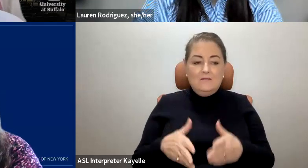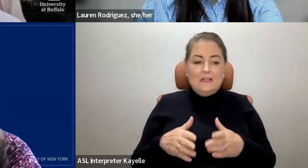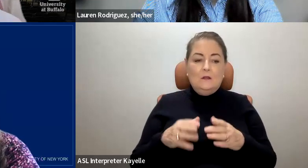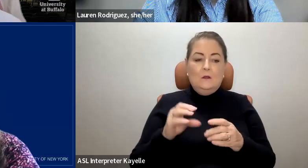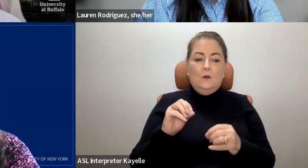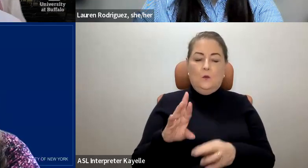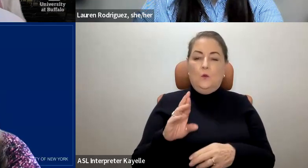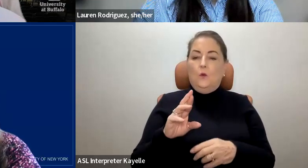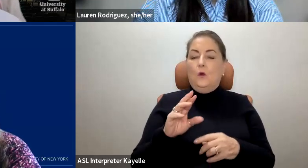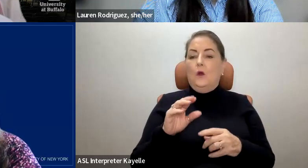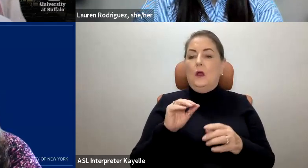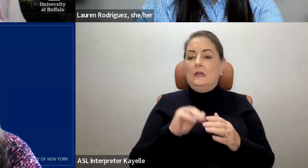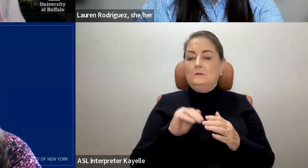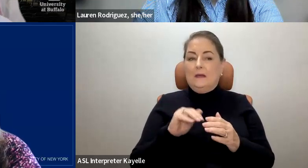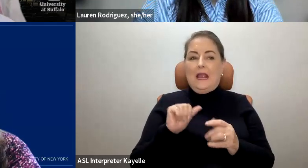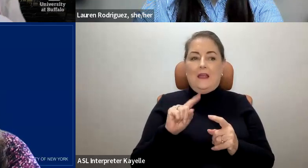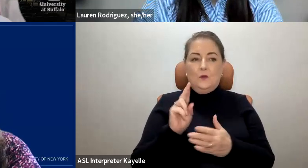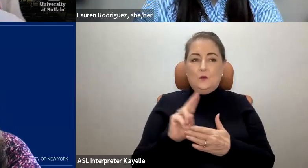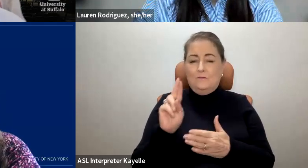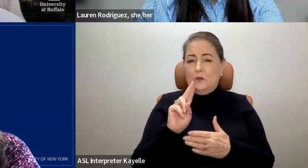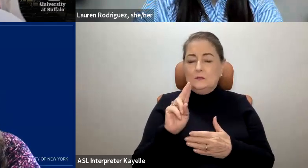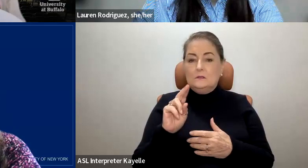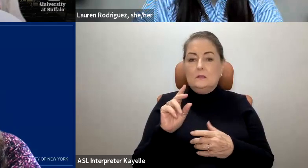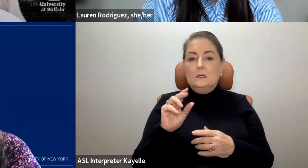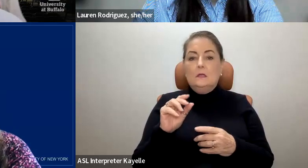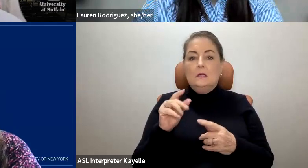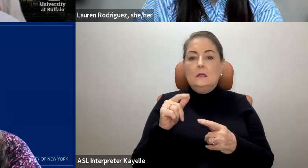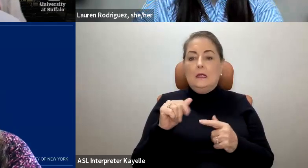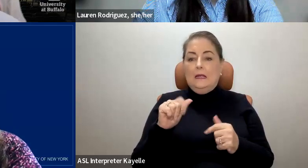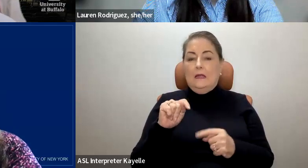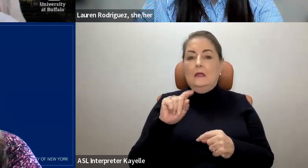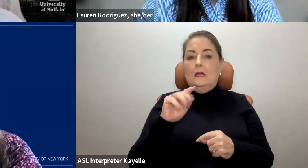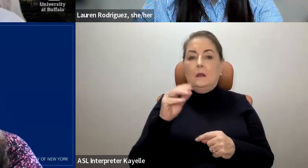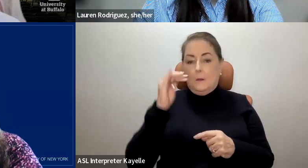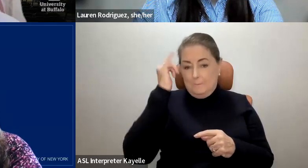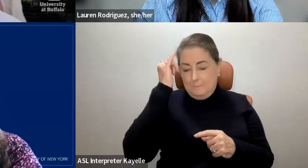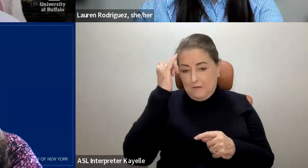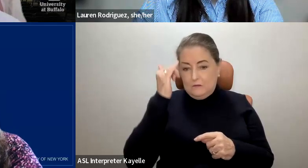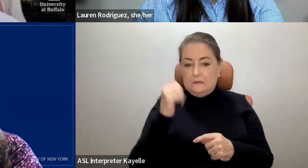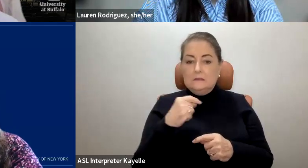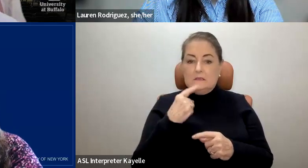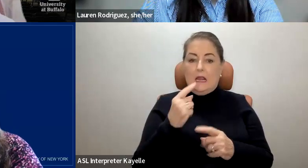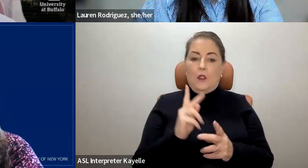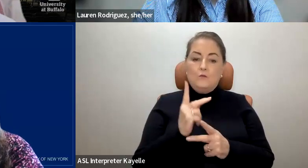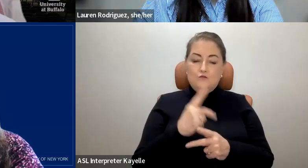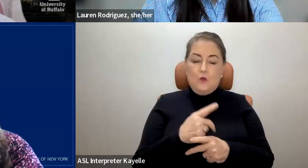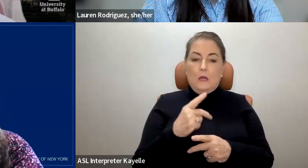the accessibility at the university Accessibility Officer at the University of Buffalo, saying a product is assessable